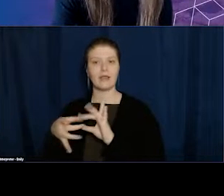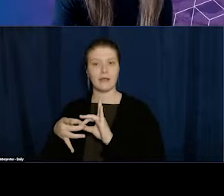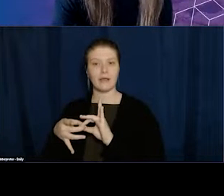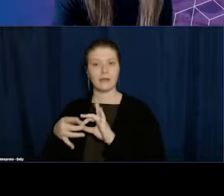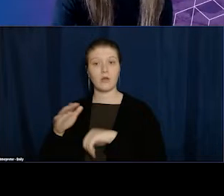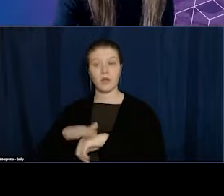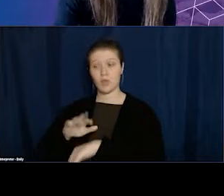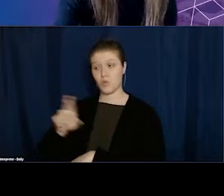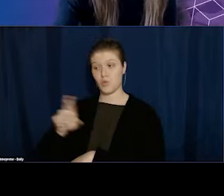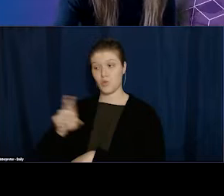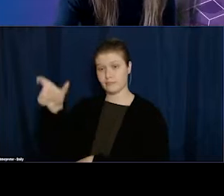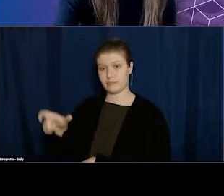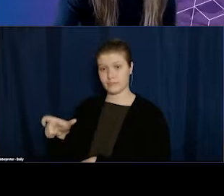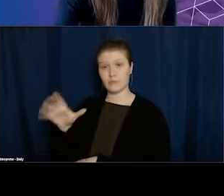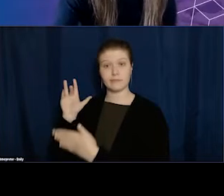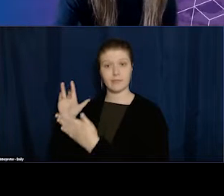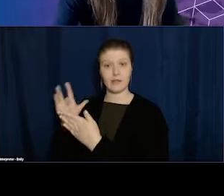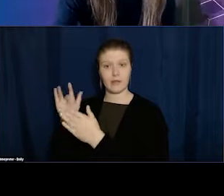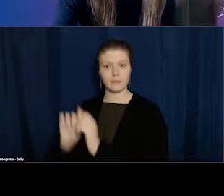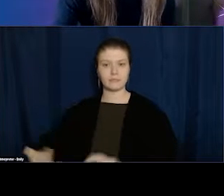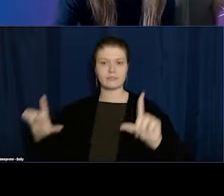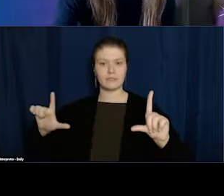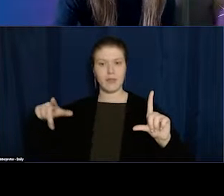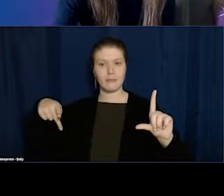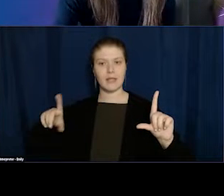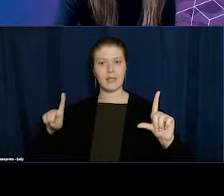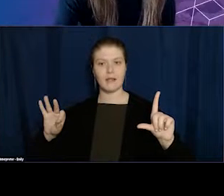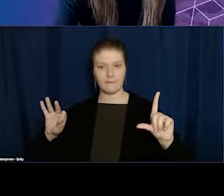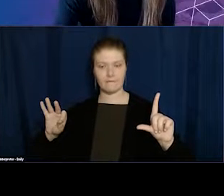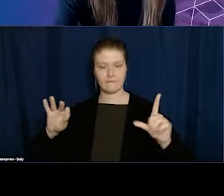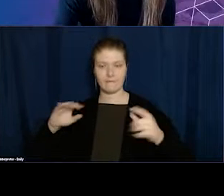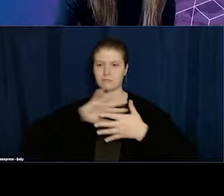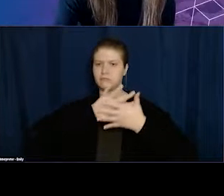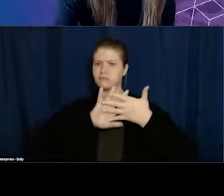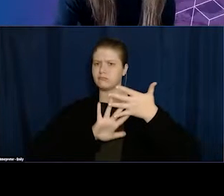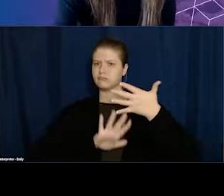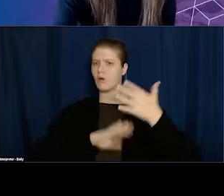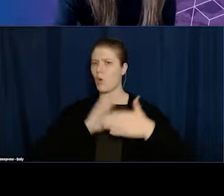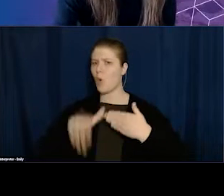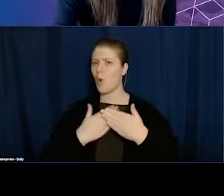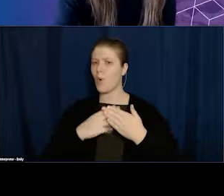And it will open up a PDF that breaks up all program descriptions at NSF by directorate.